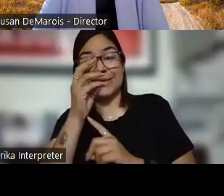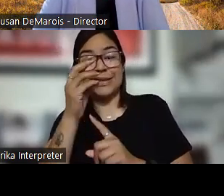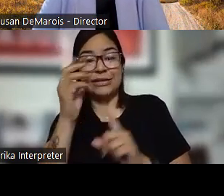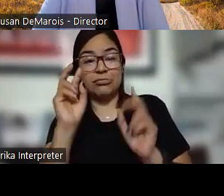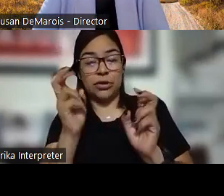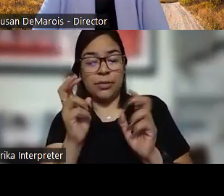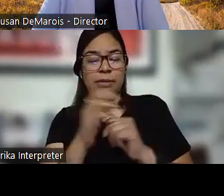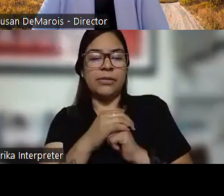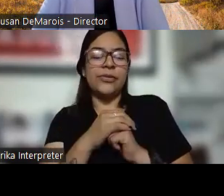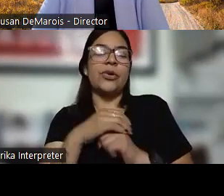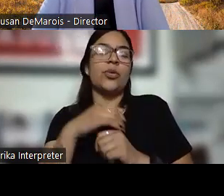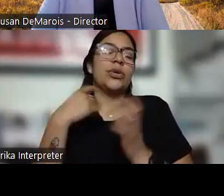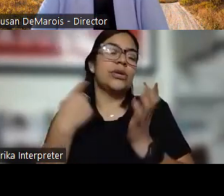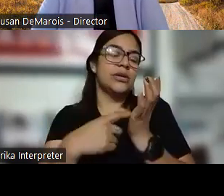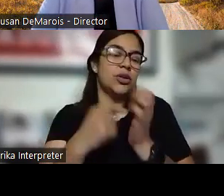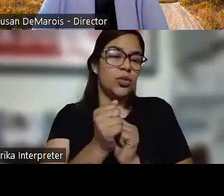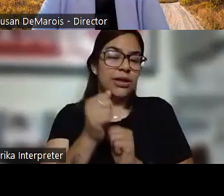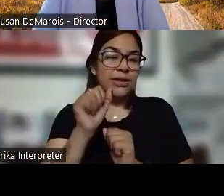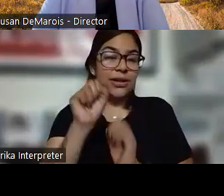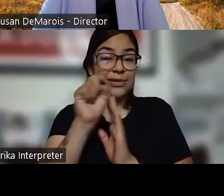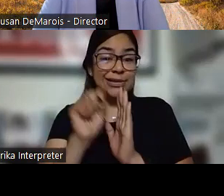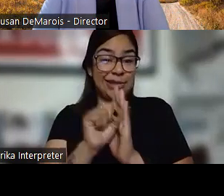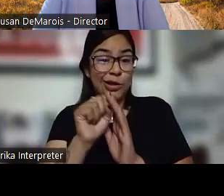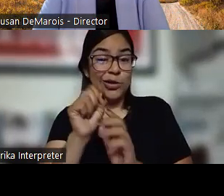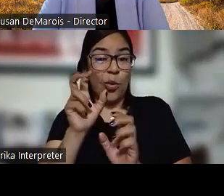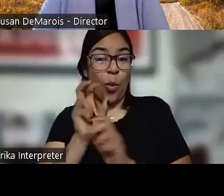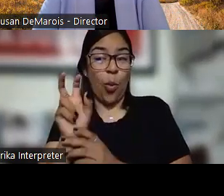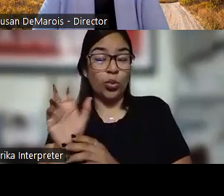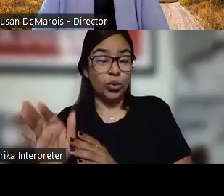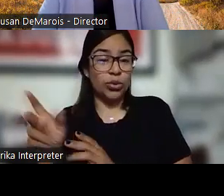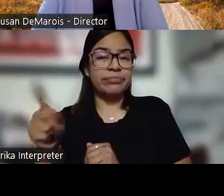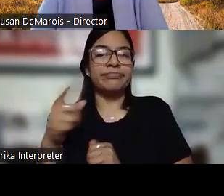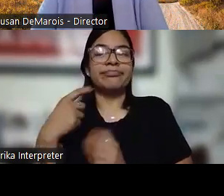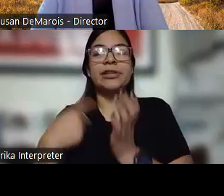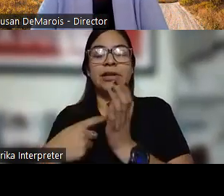talked to stakeholders the steering committee members wrestled with them we interviewed all